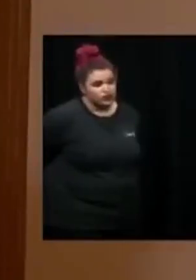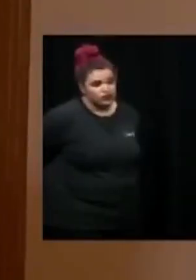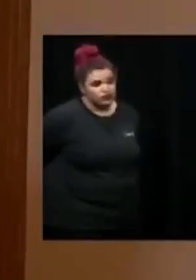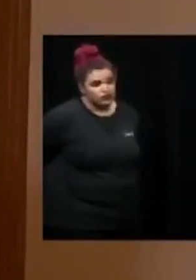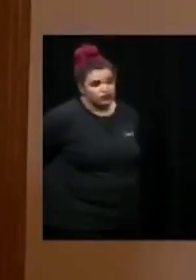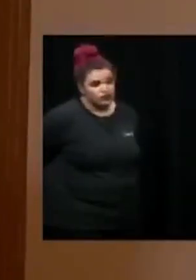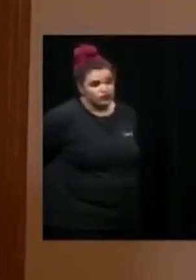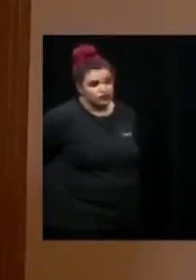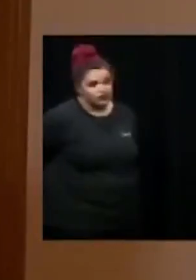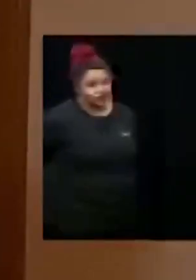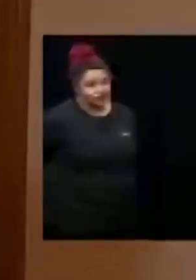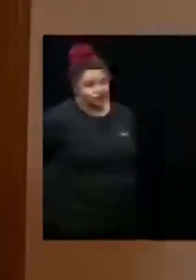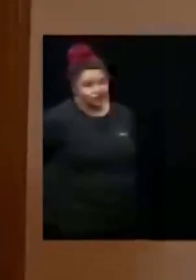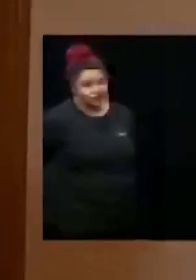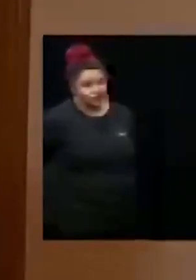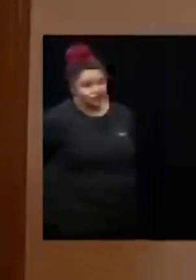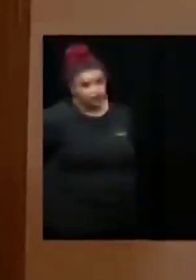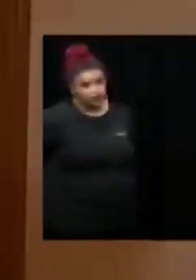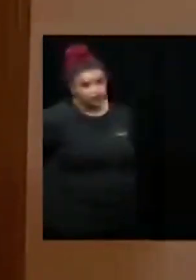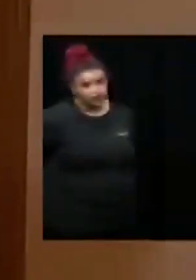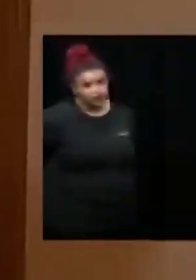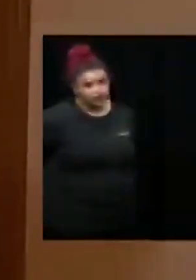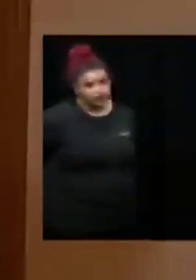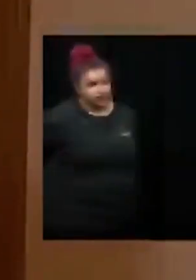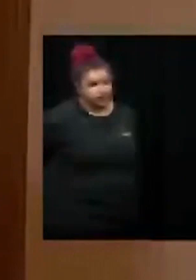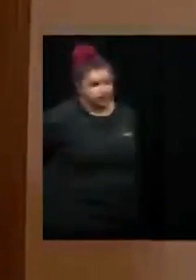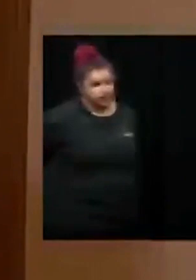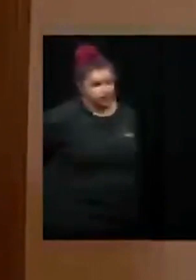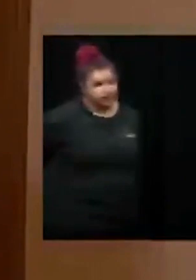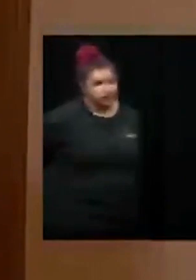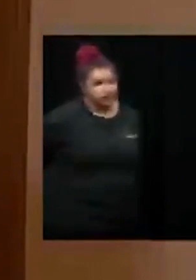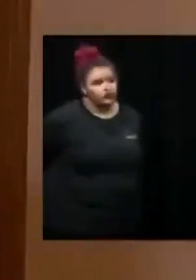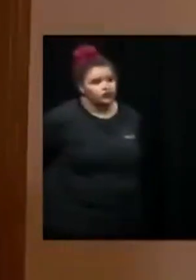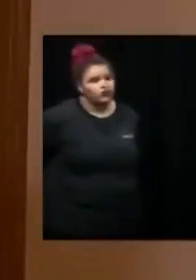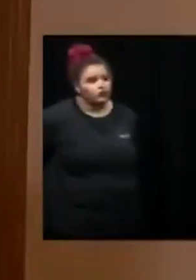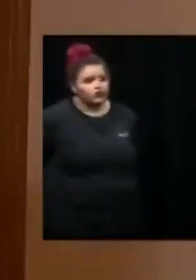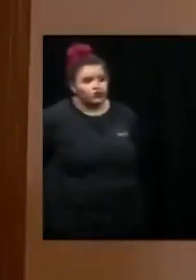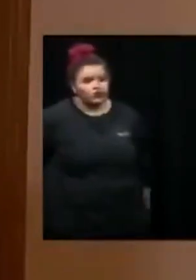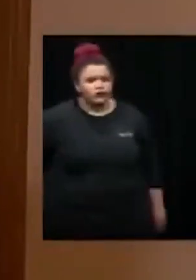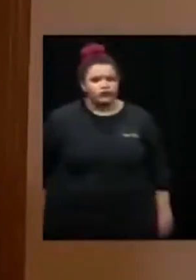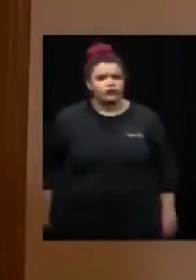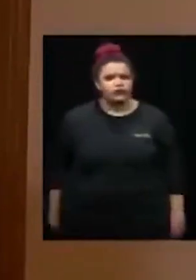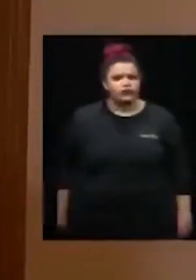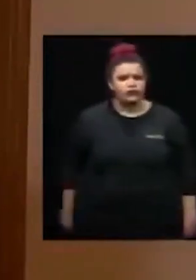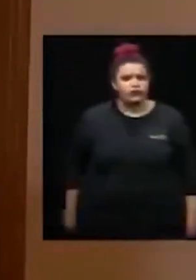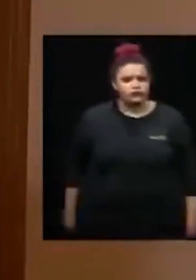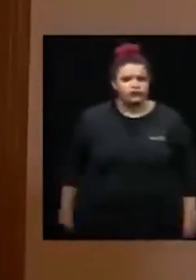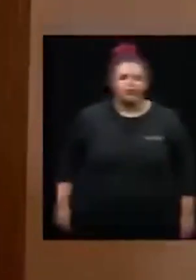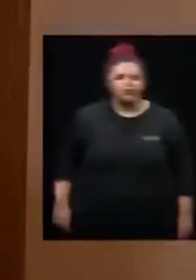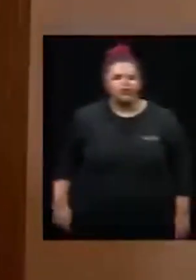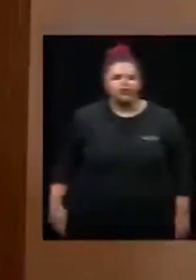ACTION, IT WOULD BE TOTALLY IRRESPONSIBLE AT THIS POINT NOT TO TAKE ACTIONS. LINDSEY: During his address Wednesday night -- DeWine threatened to